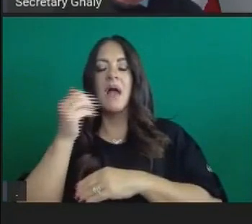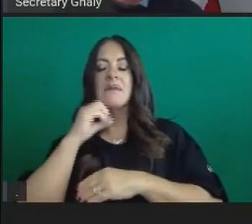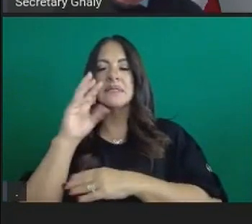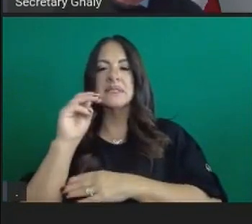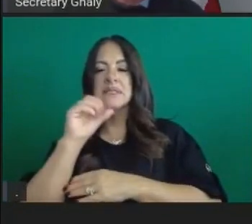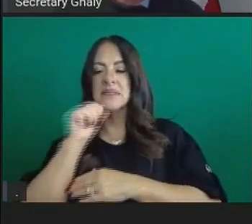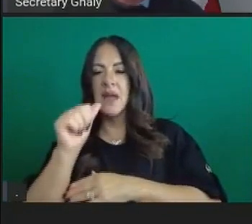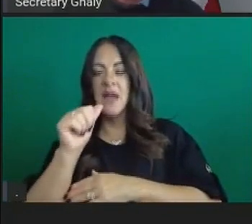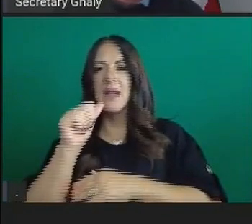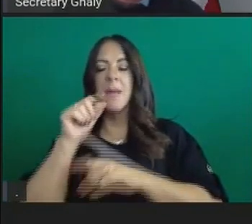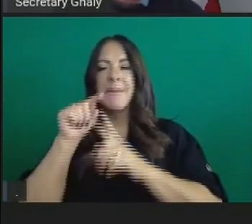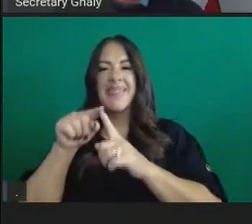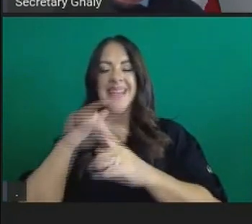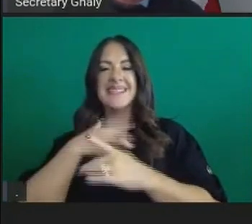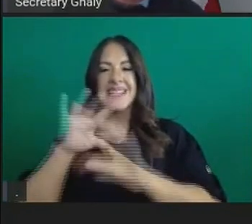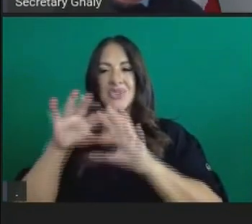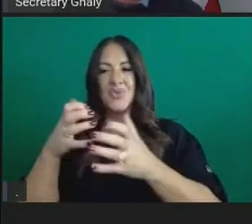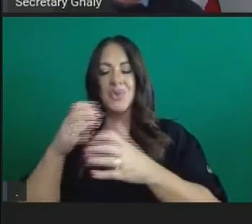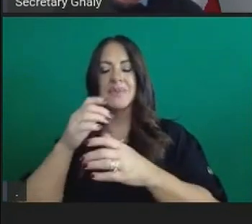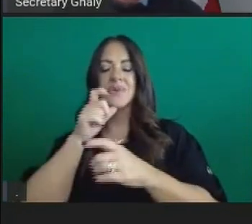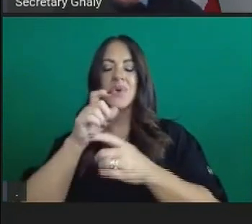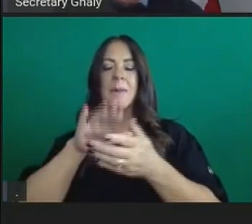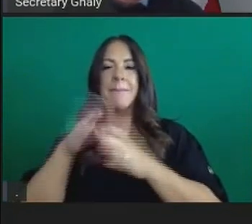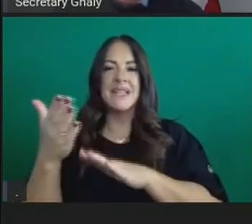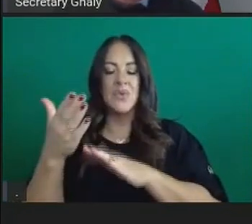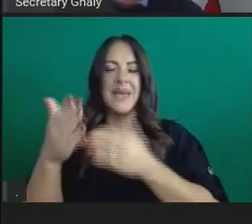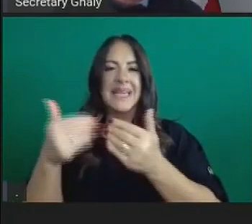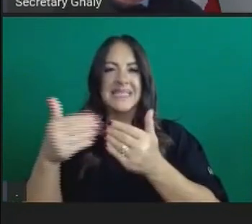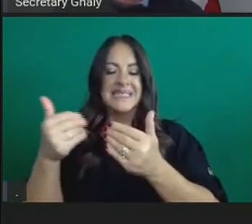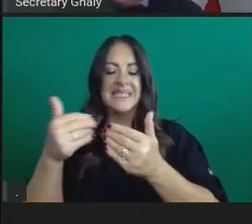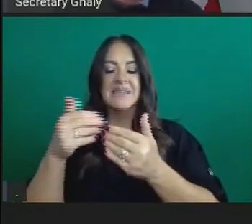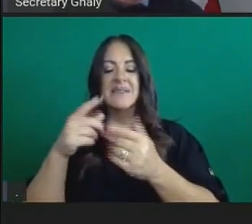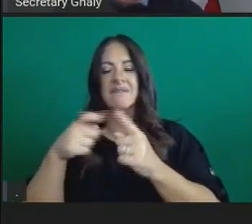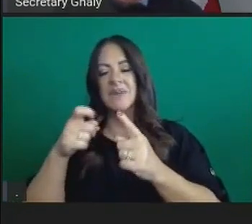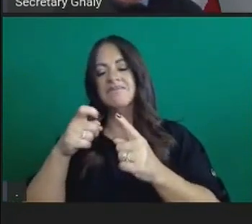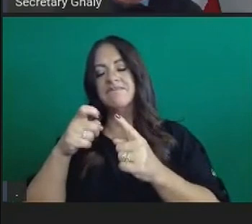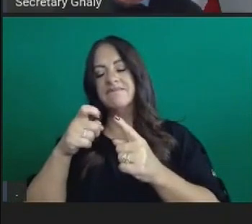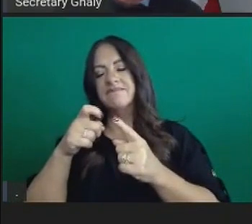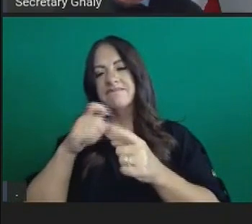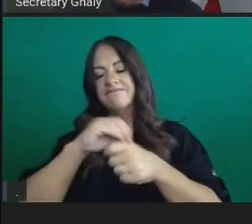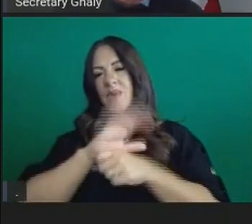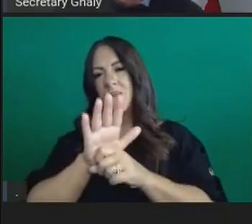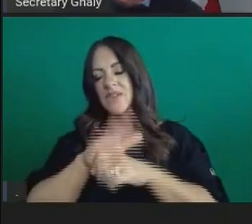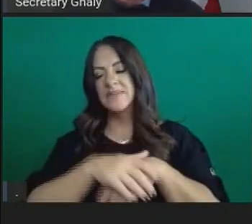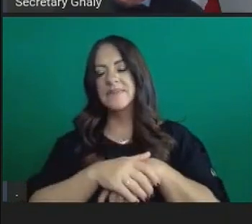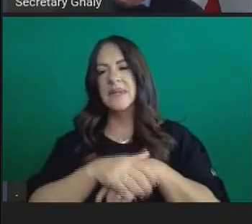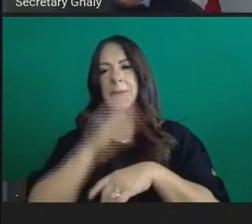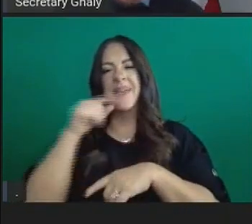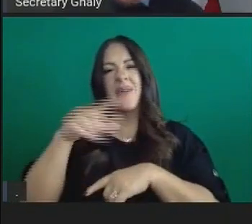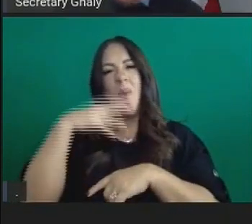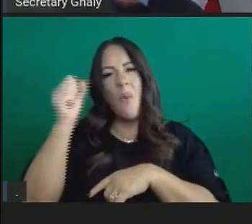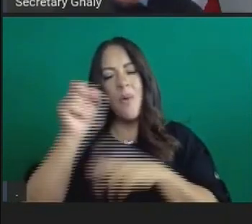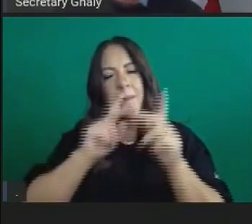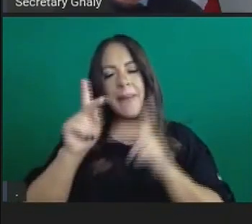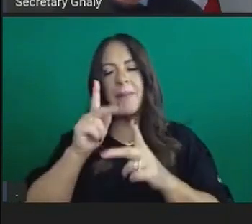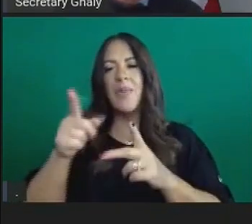WE KNOW THAT MOST OF THE INDIVIDUALS WHO HAVE THE WORST OUTCOMES AND PASS AWAY BECAUSE